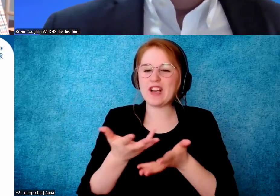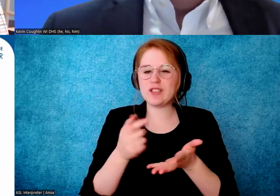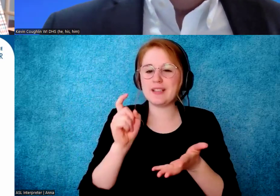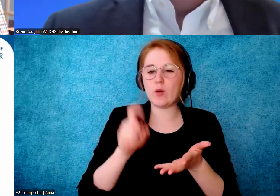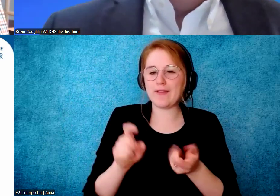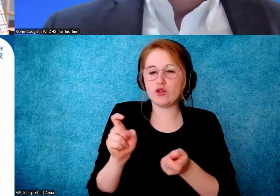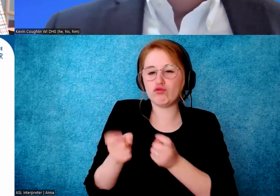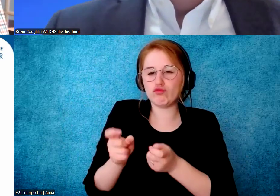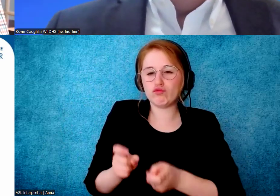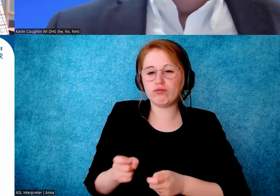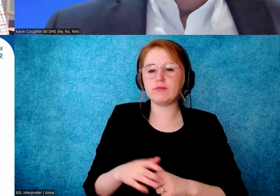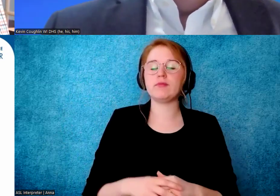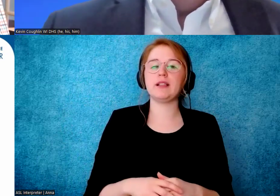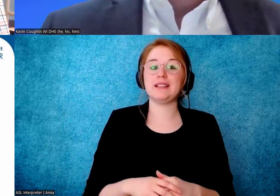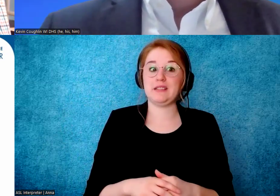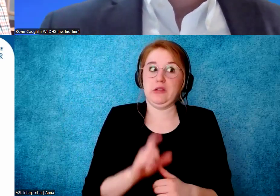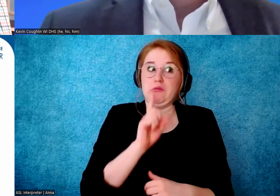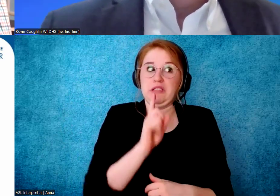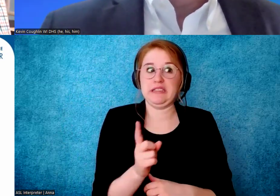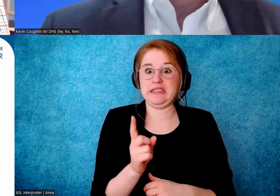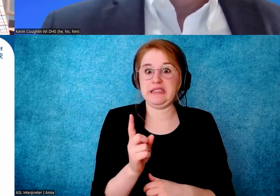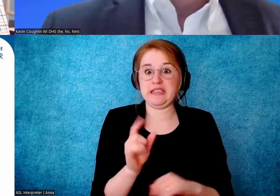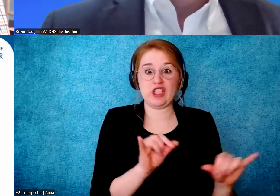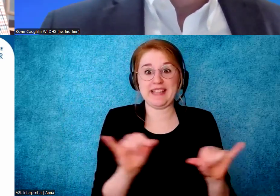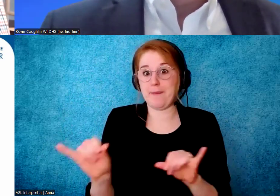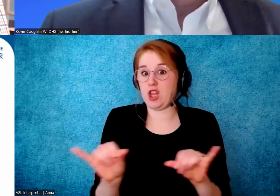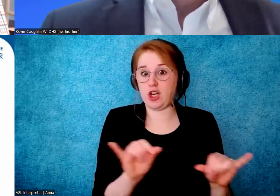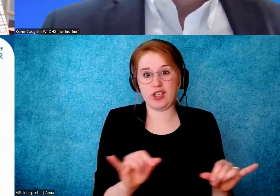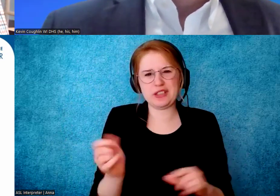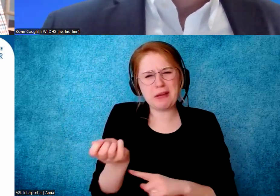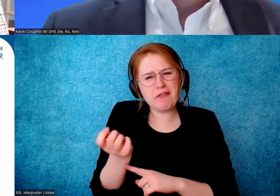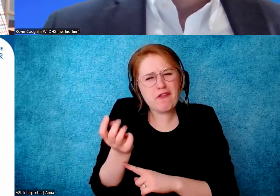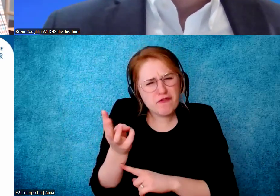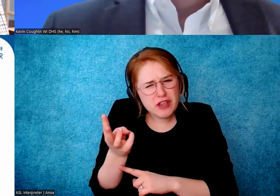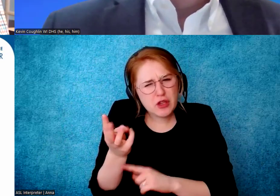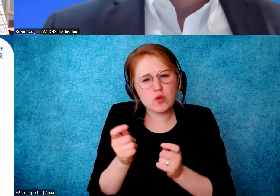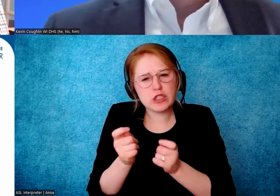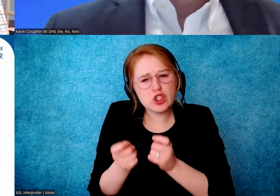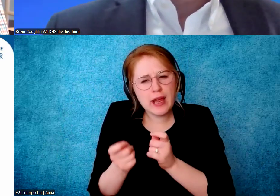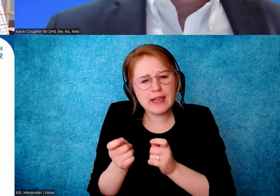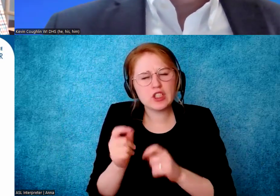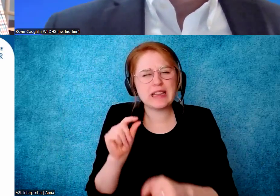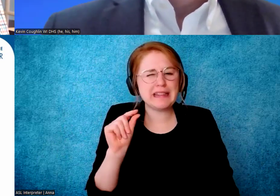And basically it's almost a mirror of the English site. There's a few things that we changed that were just due